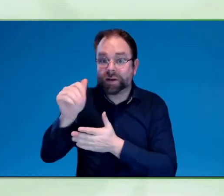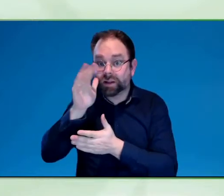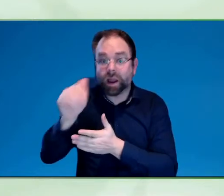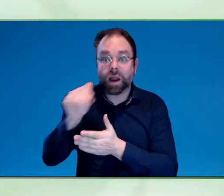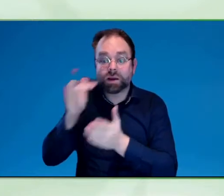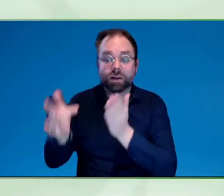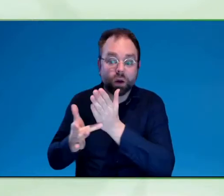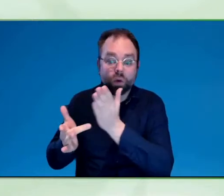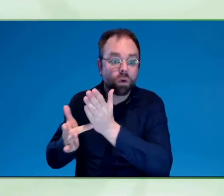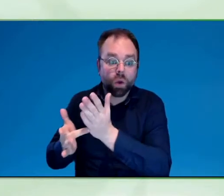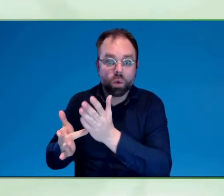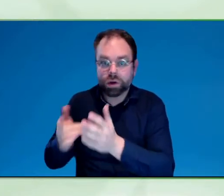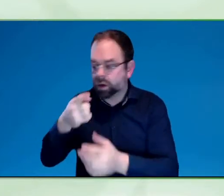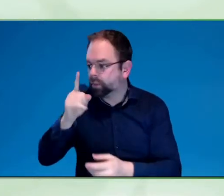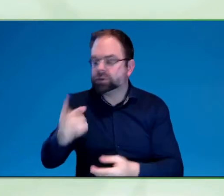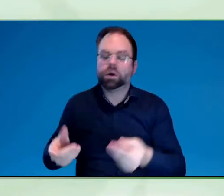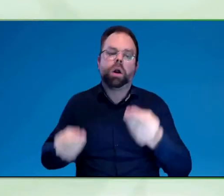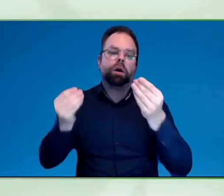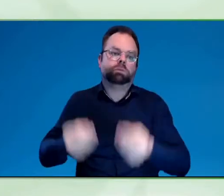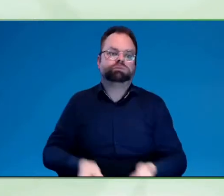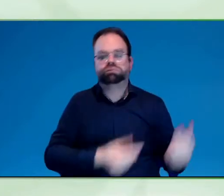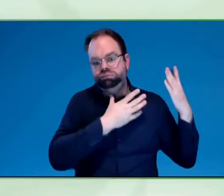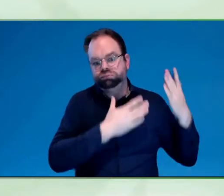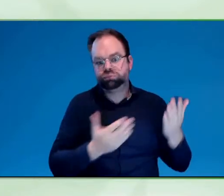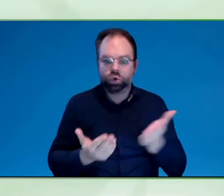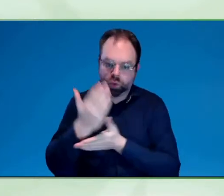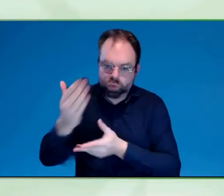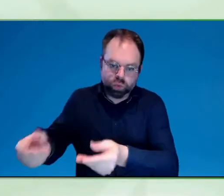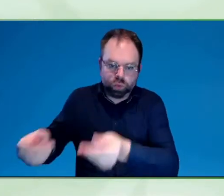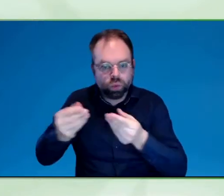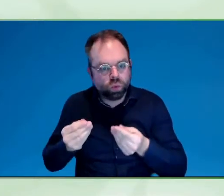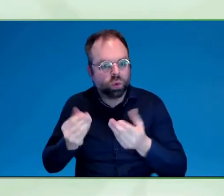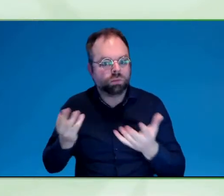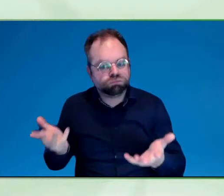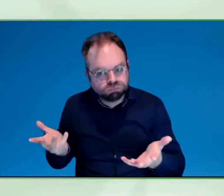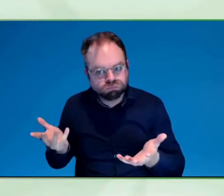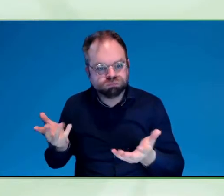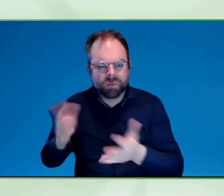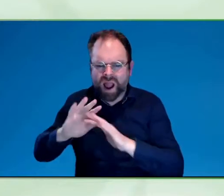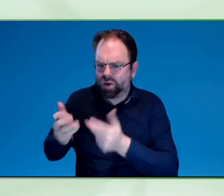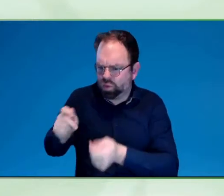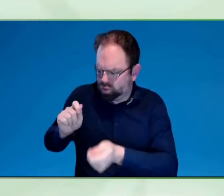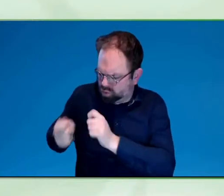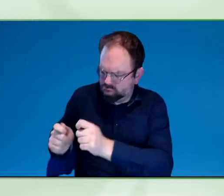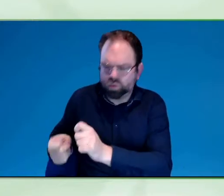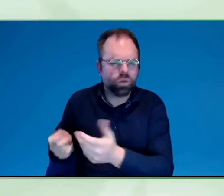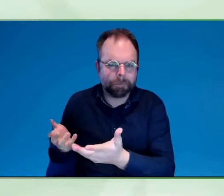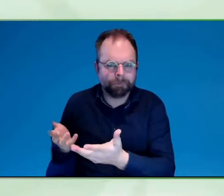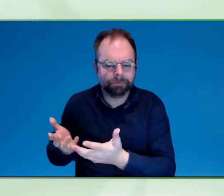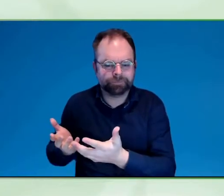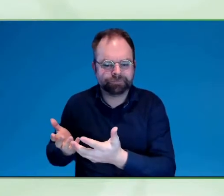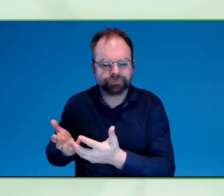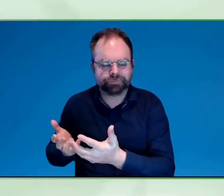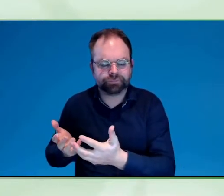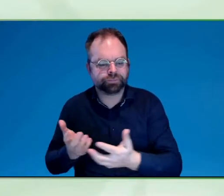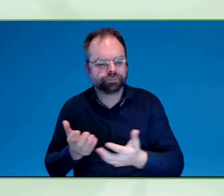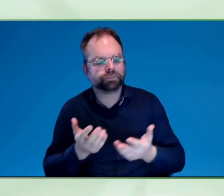As a group, we have come together to share some common vocabulary around what we are